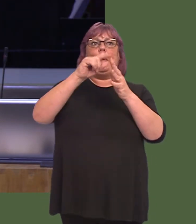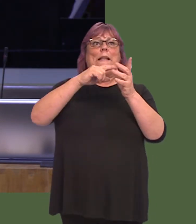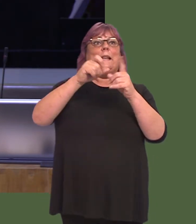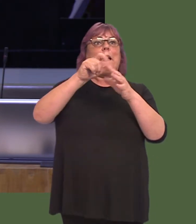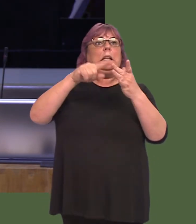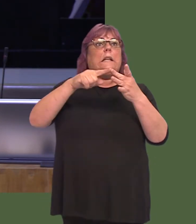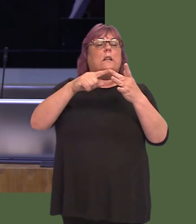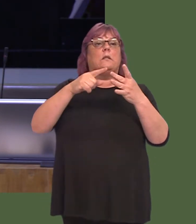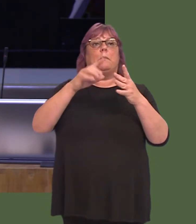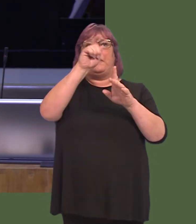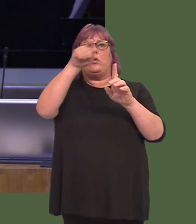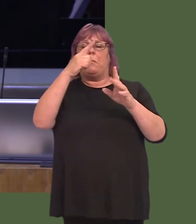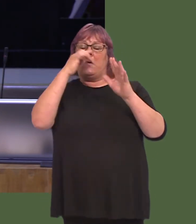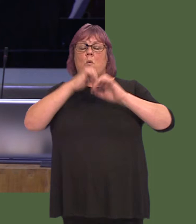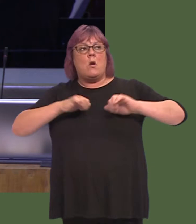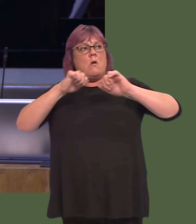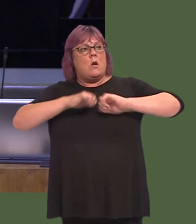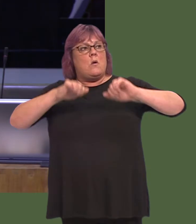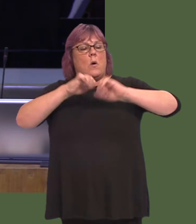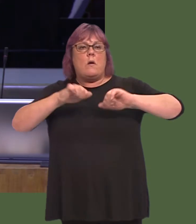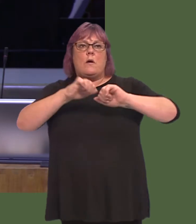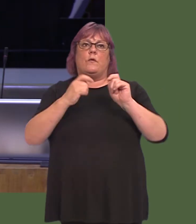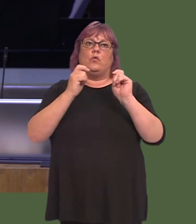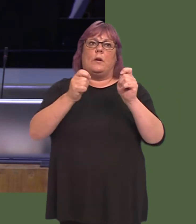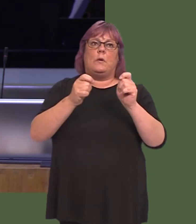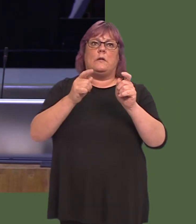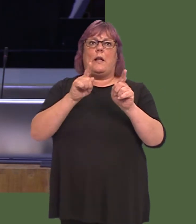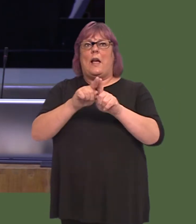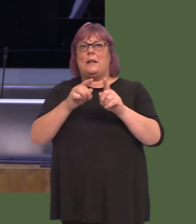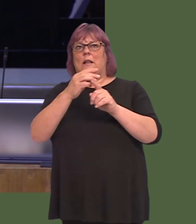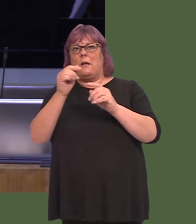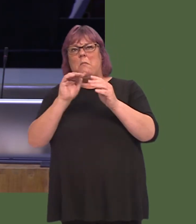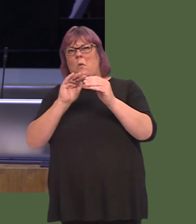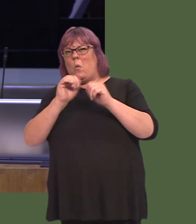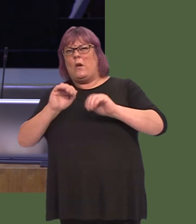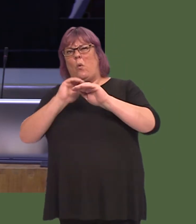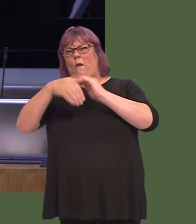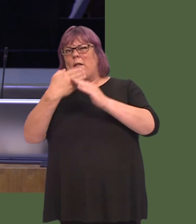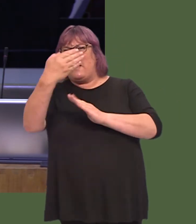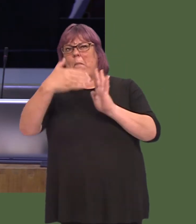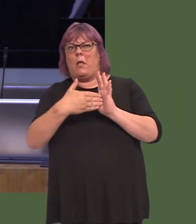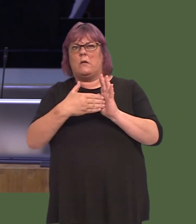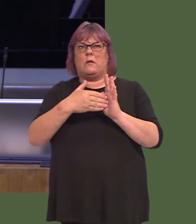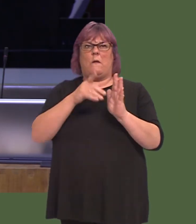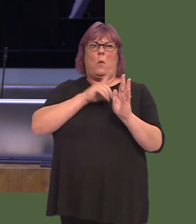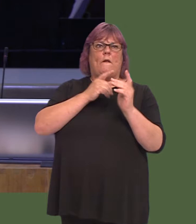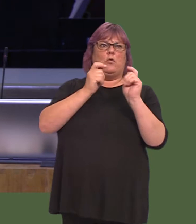year for treatment, and 4,200, generally, will wait more than nine months to be treated,